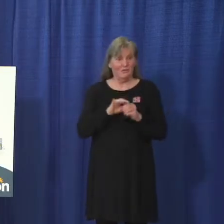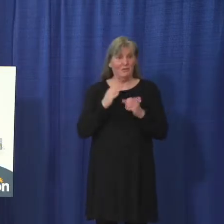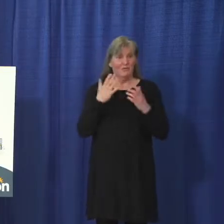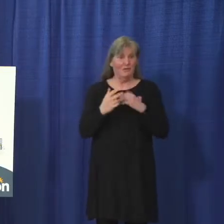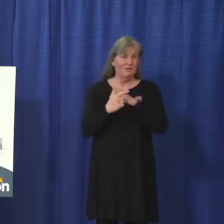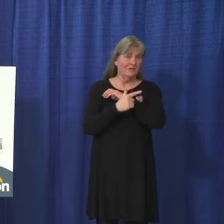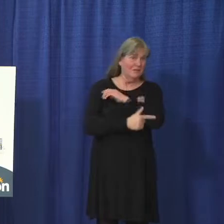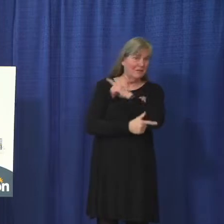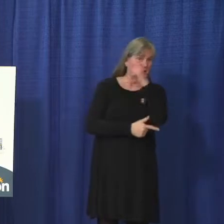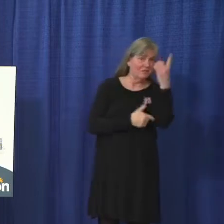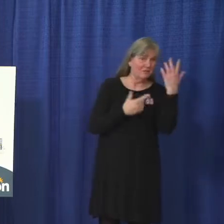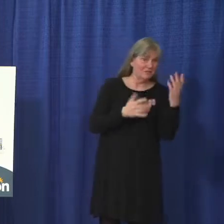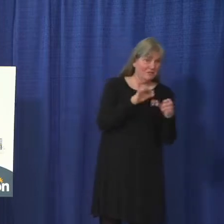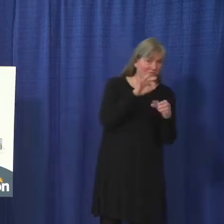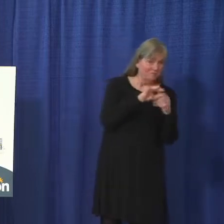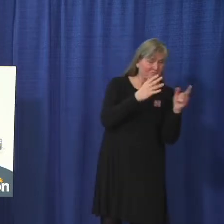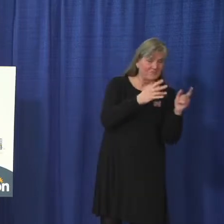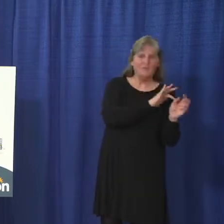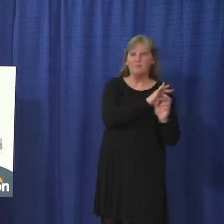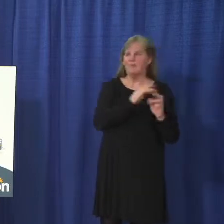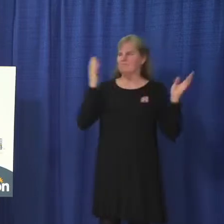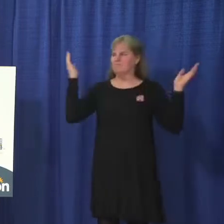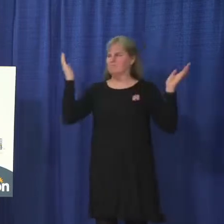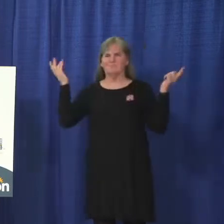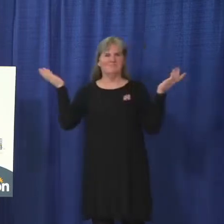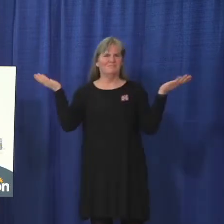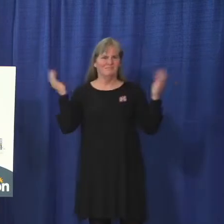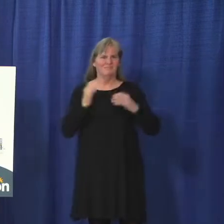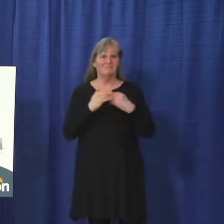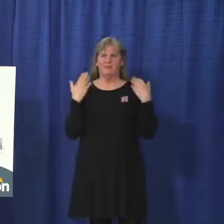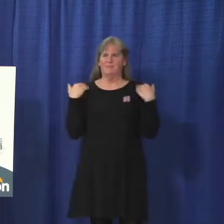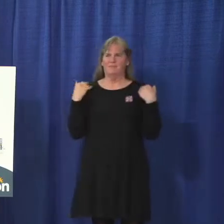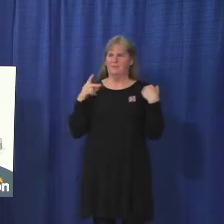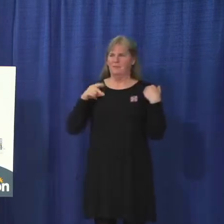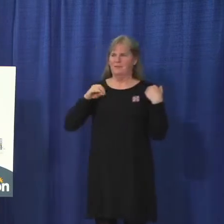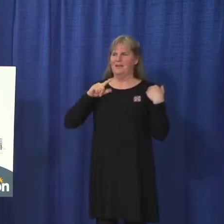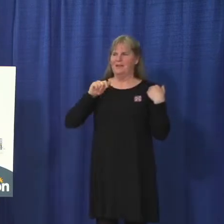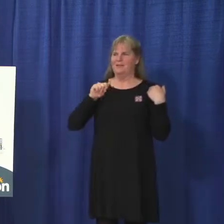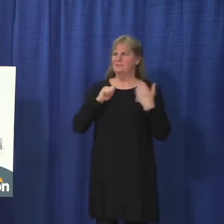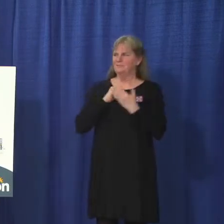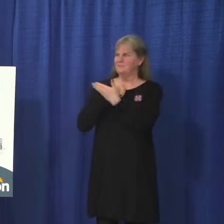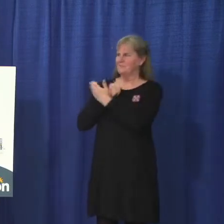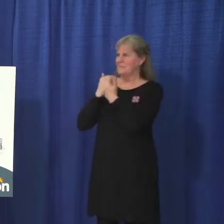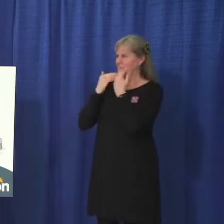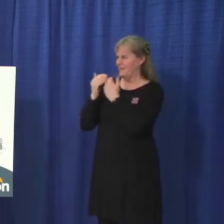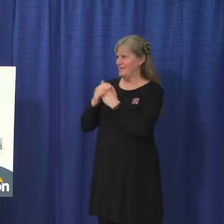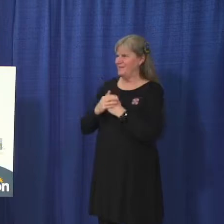back. Minister Pillai thank you.